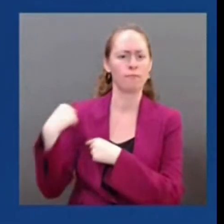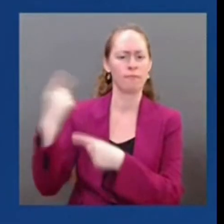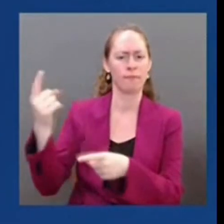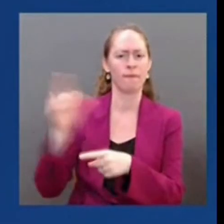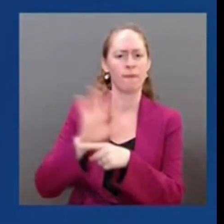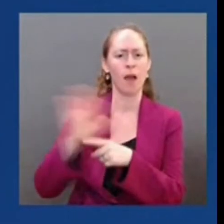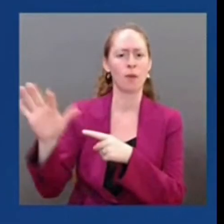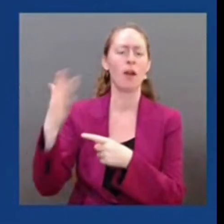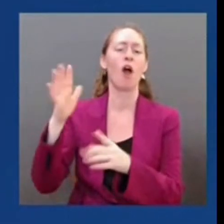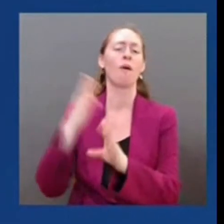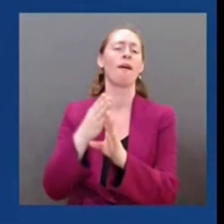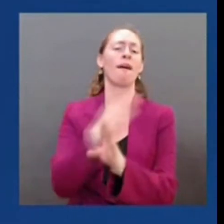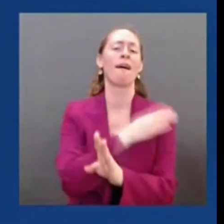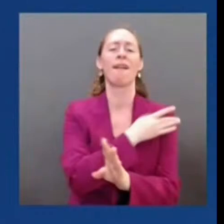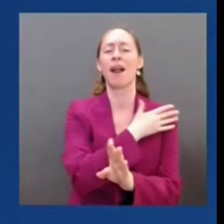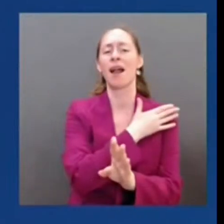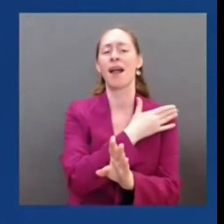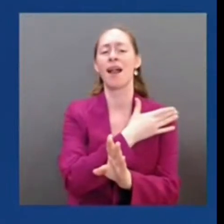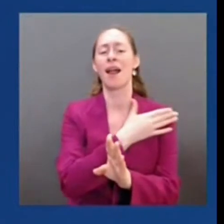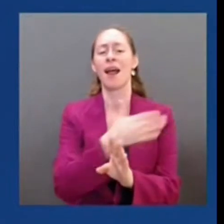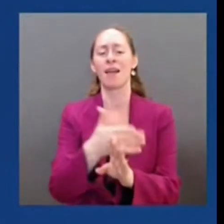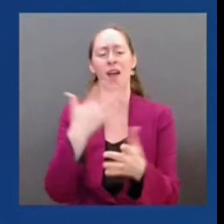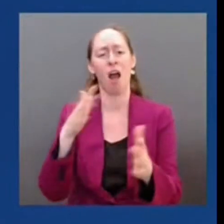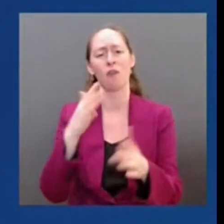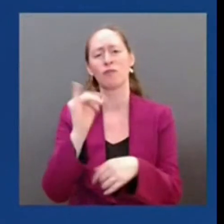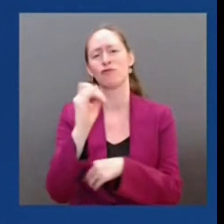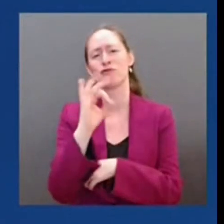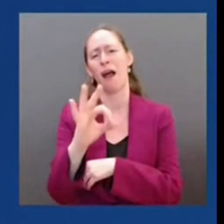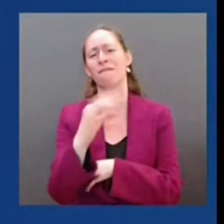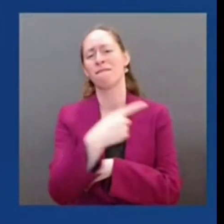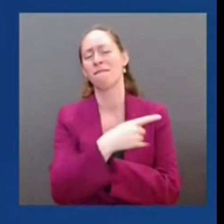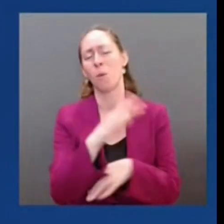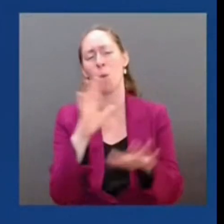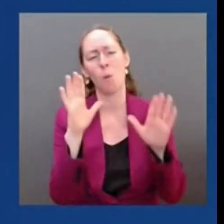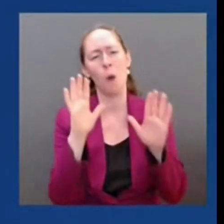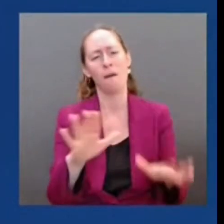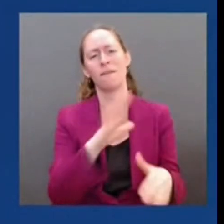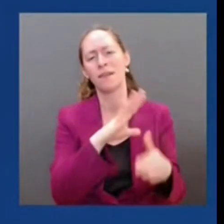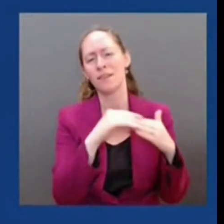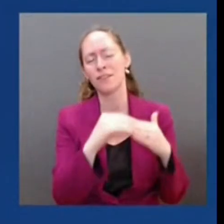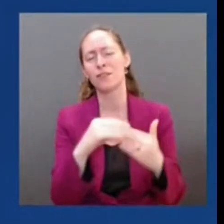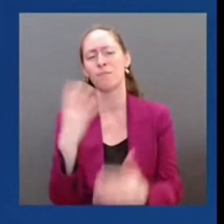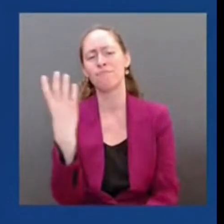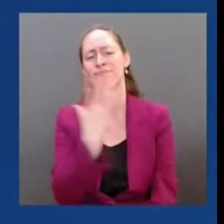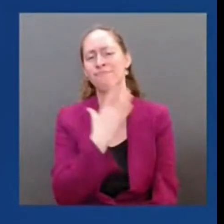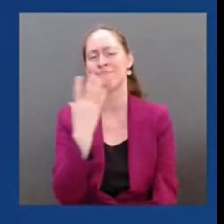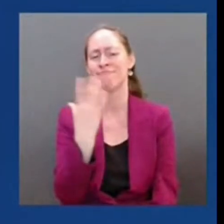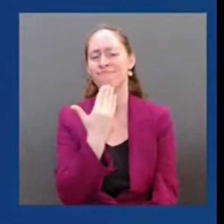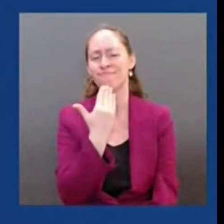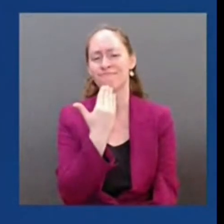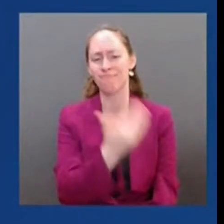ON THE ISSUE OF MAKING SURE THAT THESE DO NOT TURN INTO VERELLNE, WHEN I CAME INTO THIS JOB ABOUT FIVE OR SIX WEEKS AGO, THE ADMINISTRATION